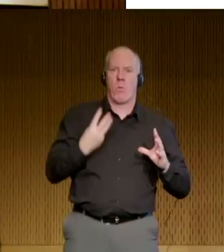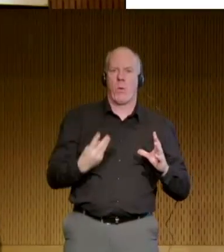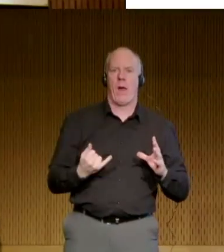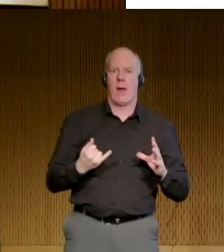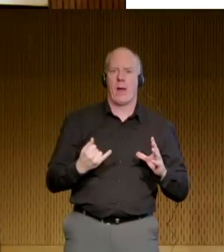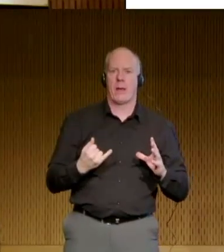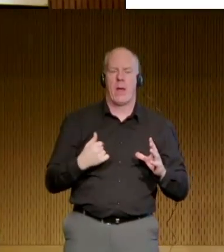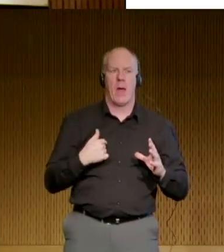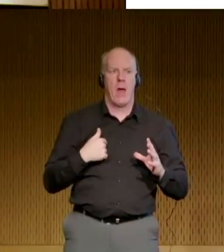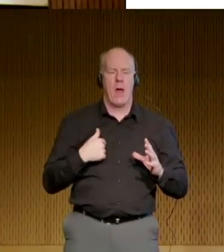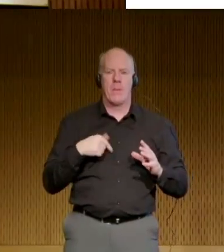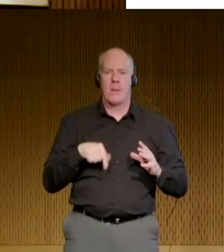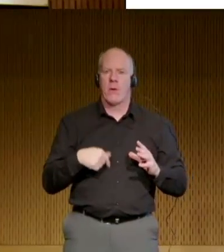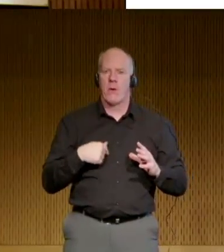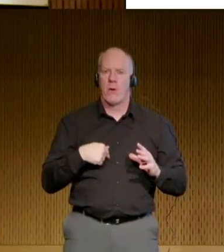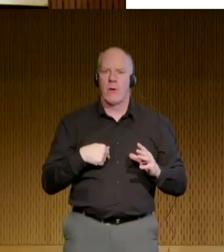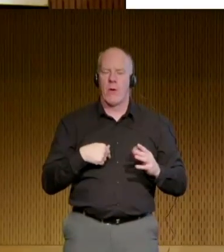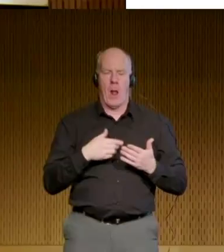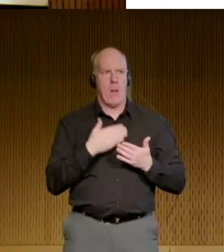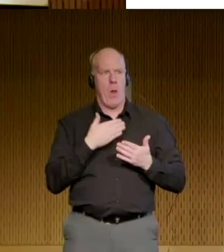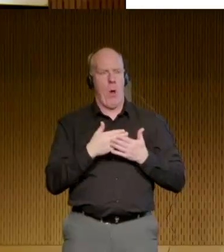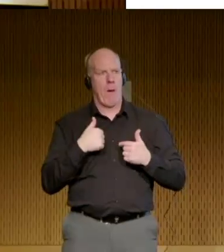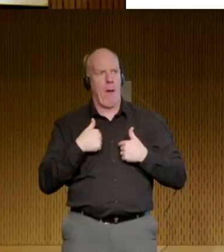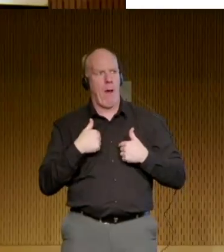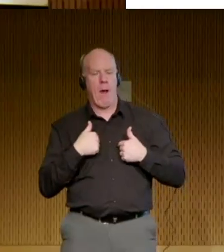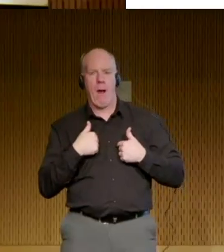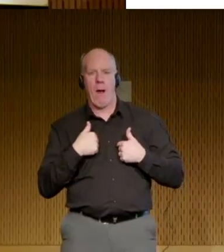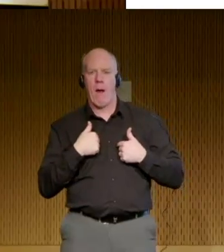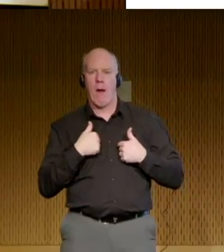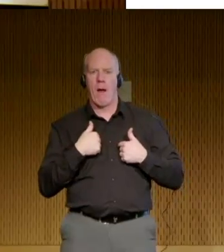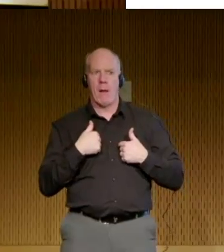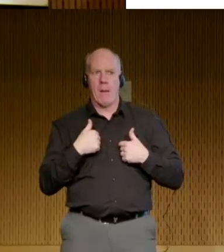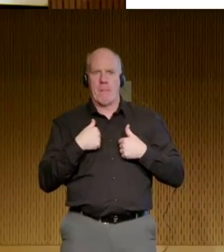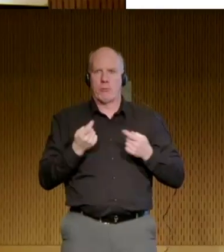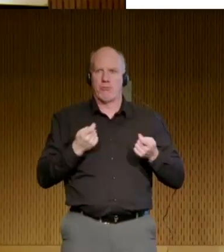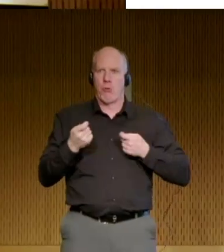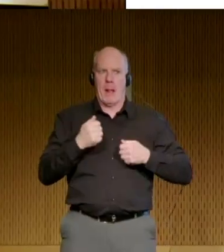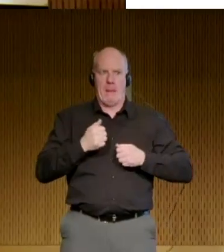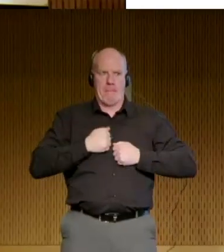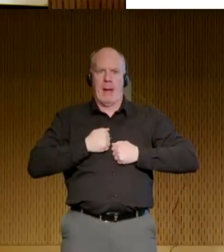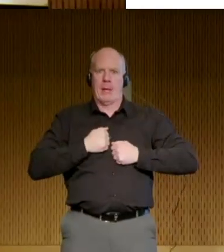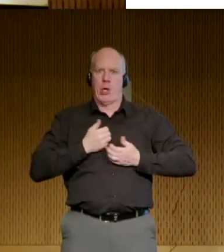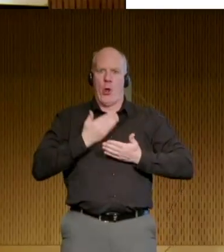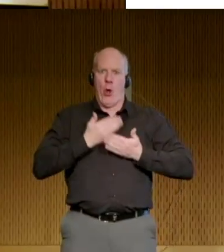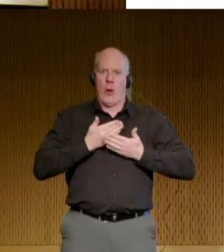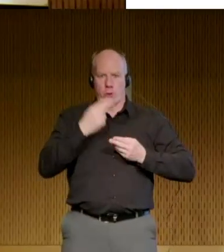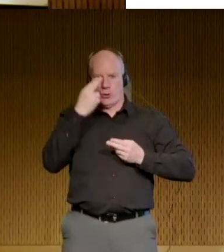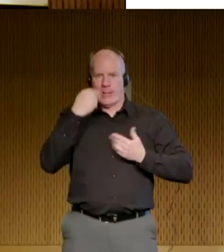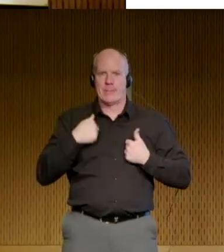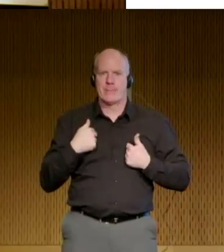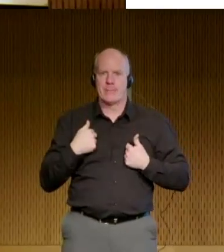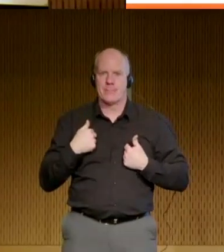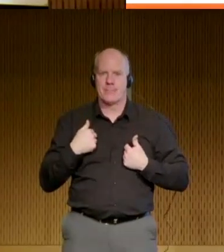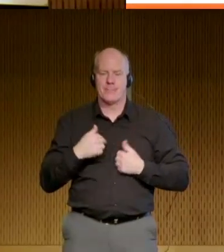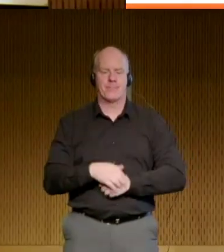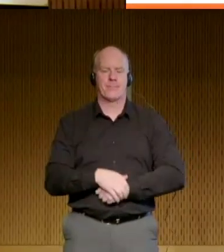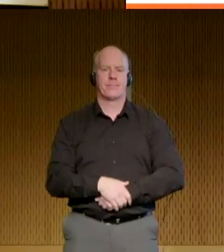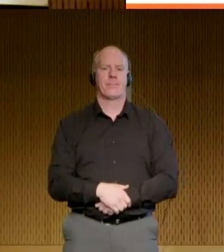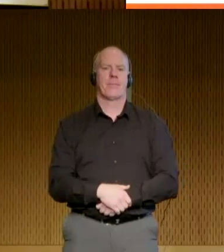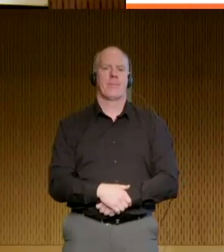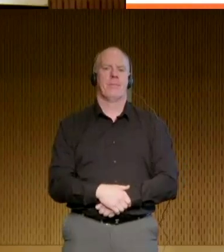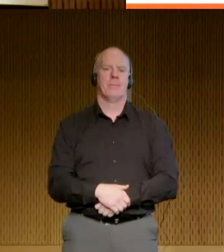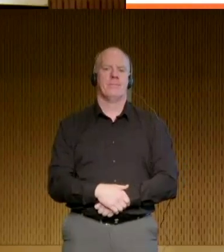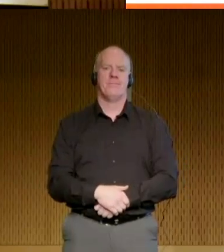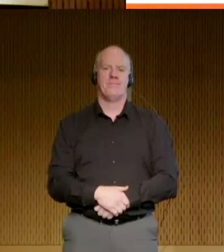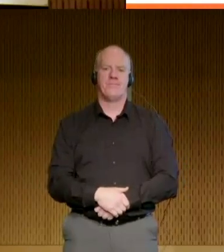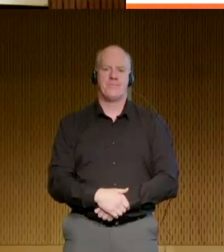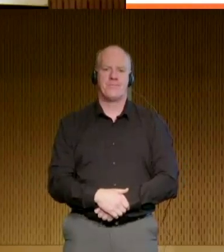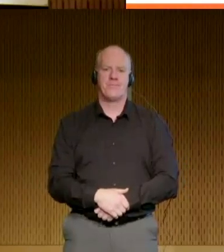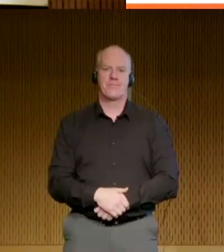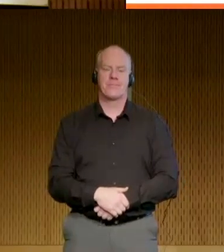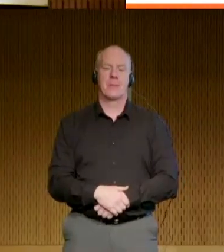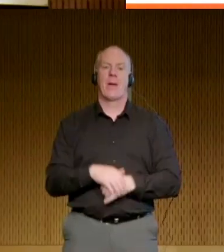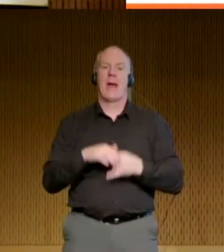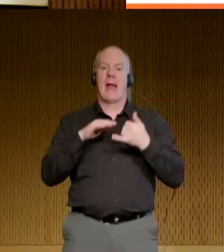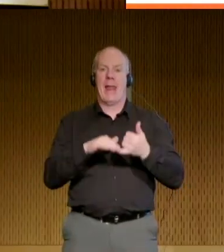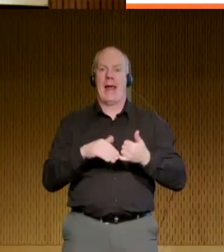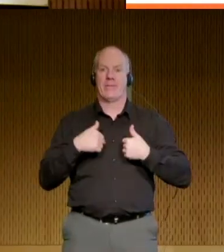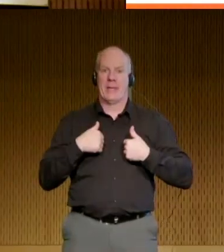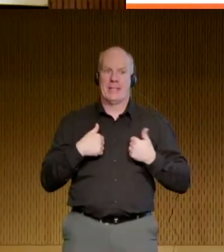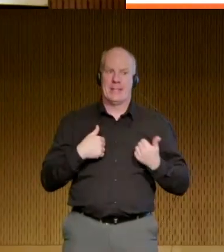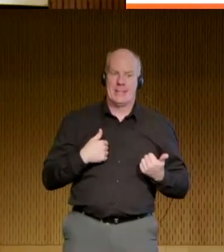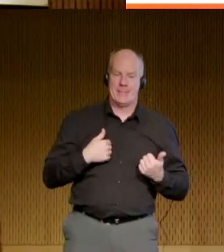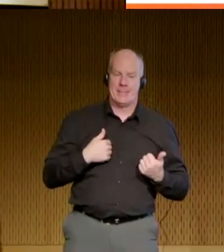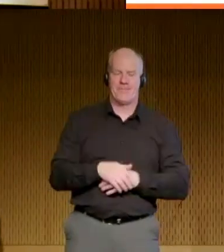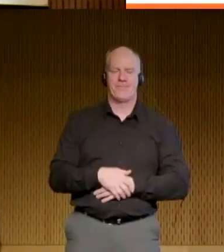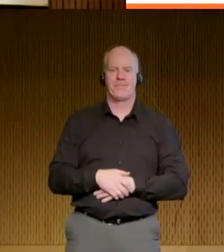see that you know their learning is kind of directed by them. And just finally for me we also